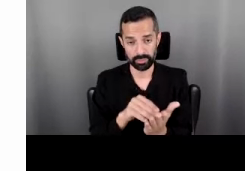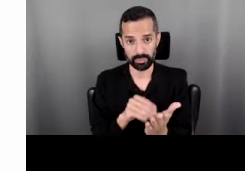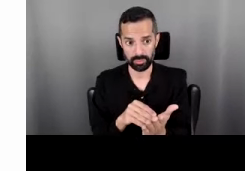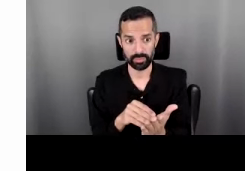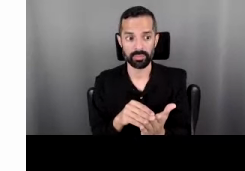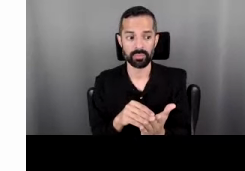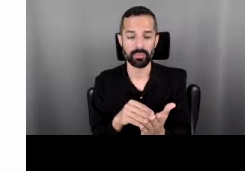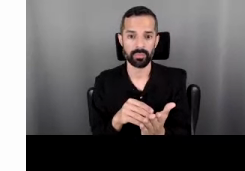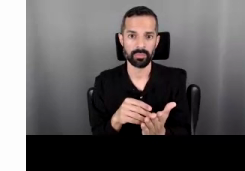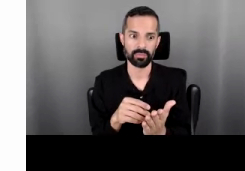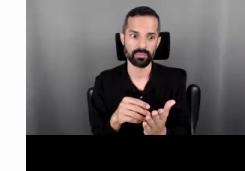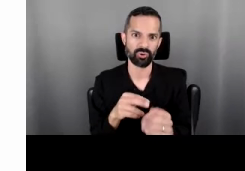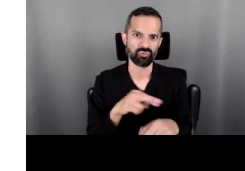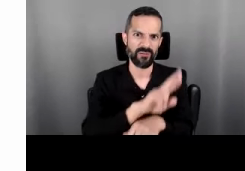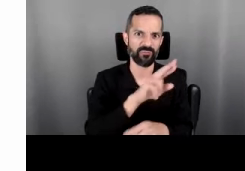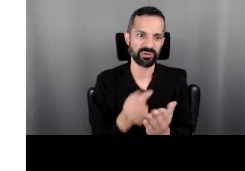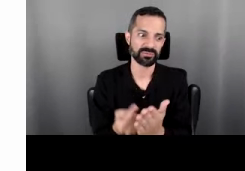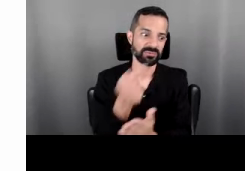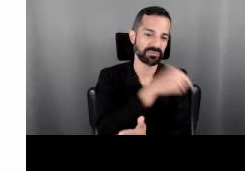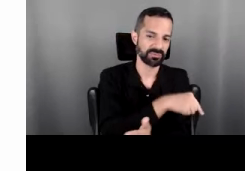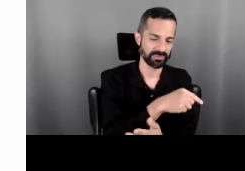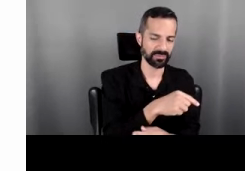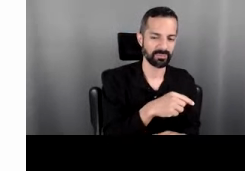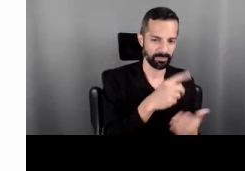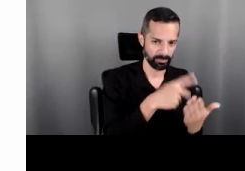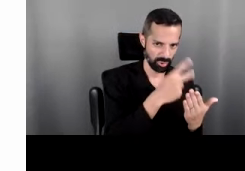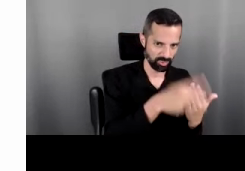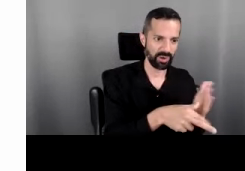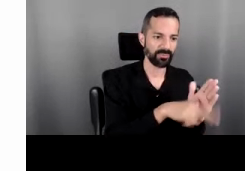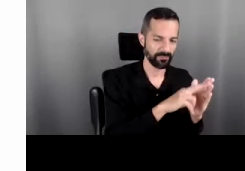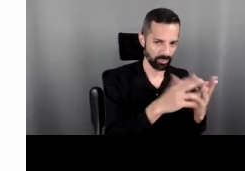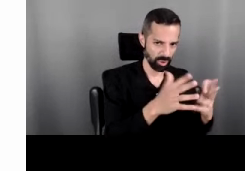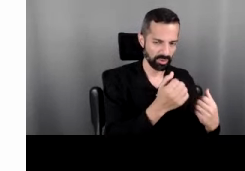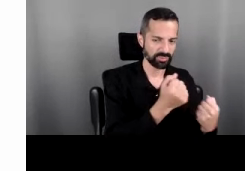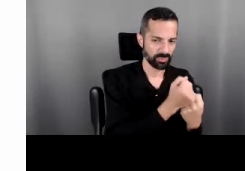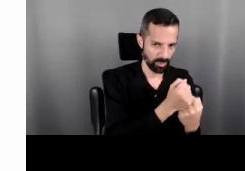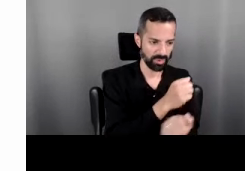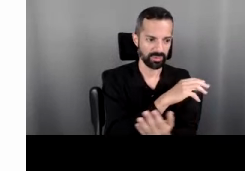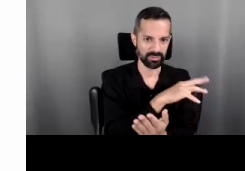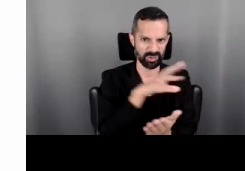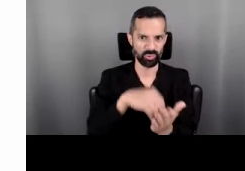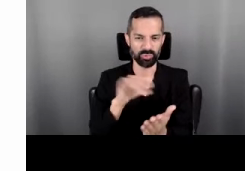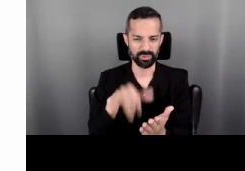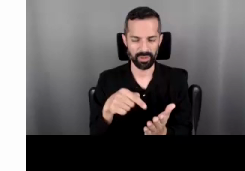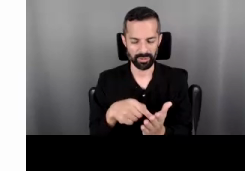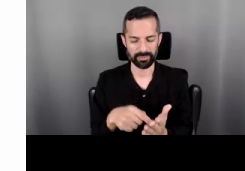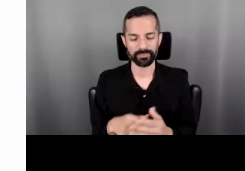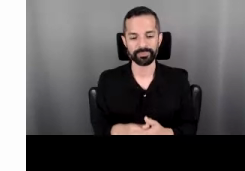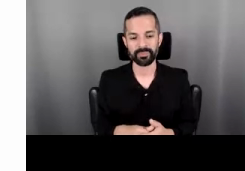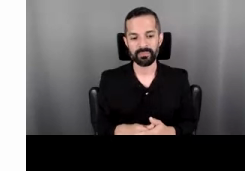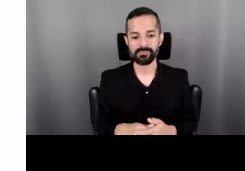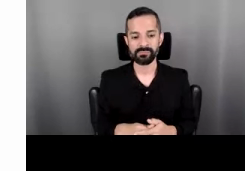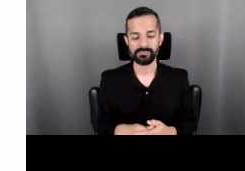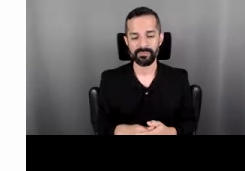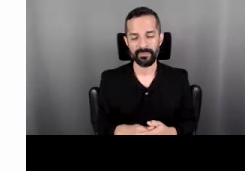this has been represented in program review and supported in program review. And then, of course, as you all know, and was already mentioned,